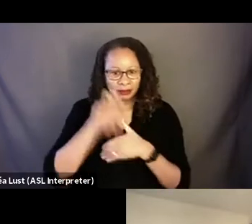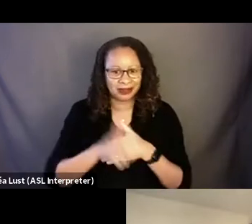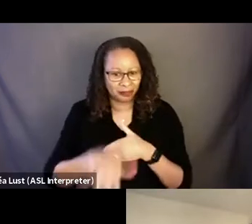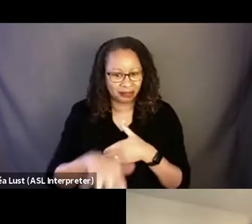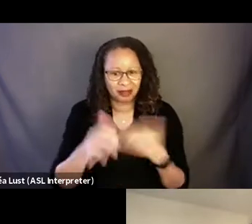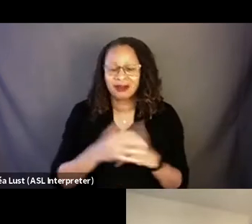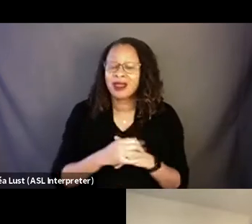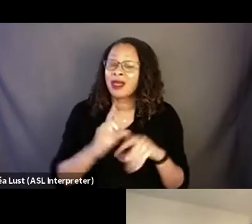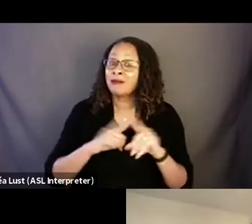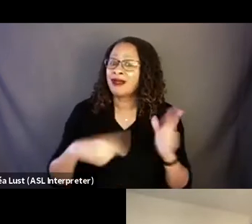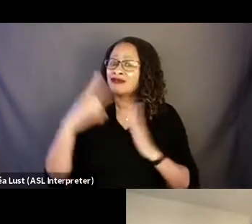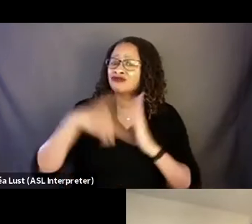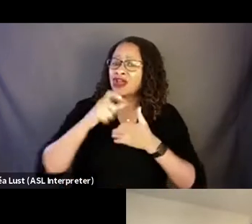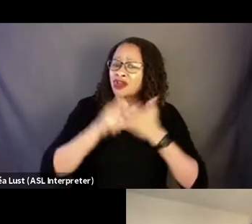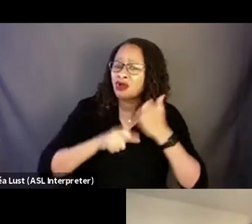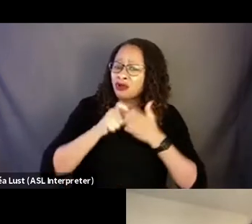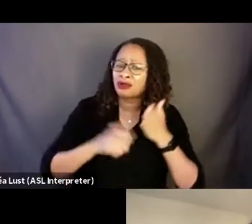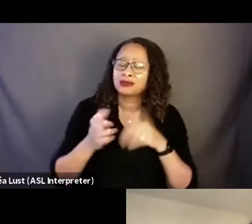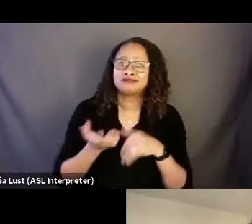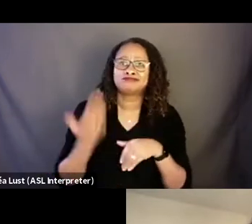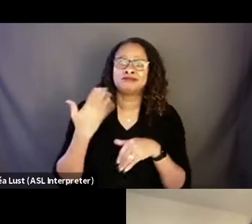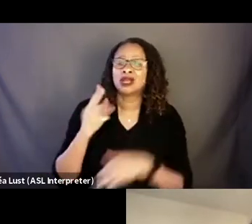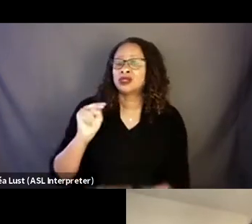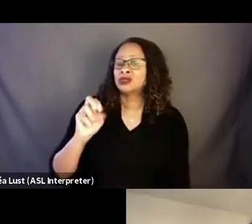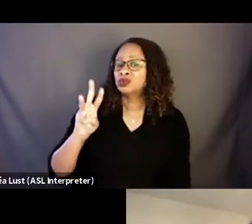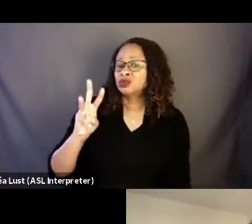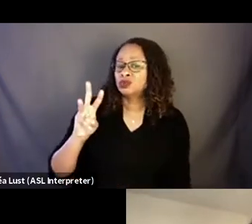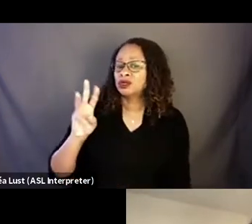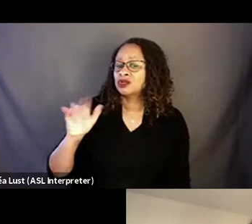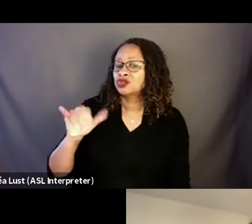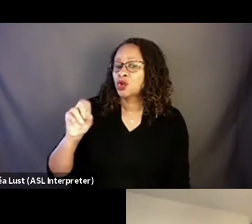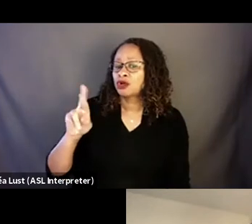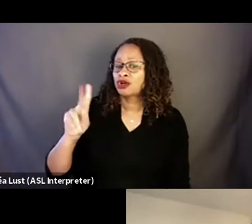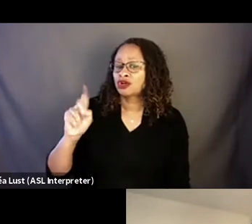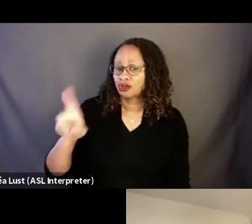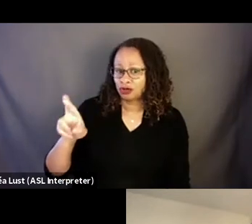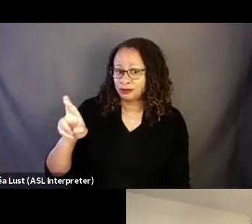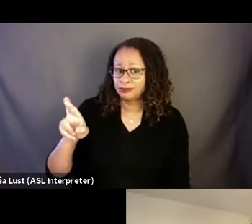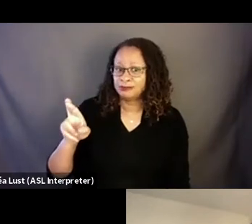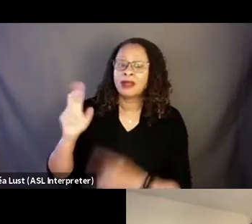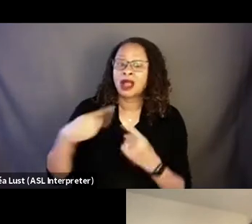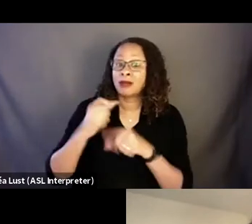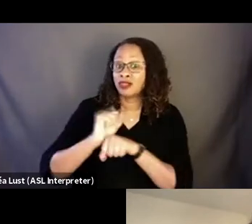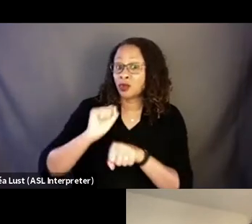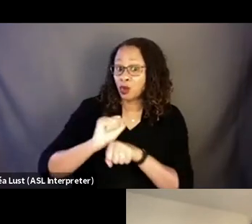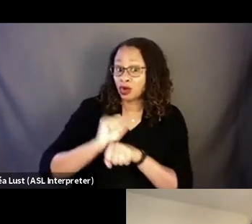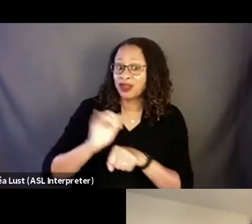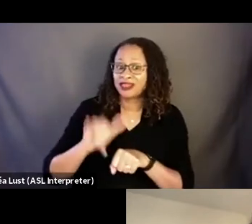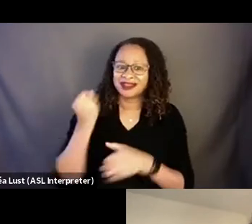but I had read an article in the New Yorker about the work that activists were undertaking in Russia.